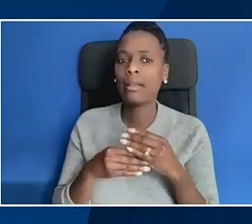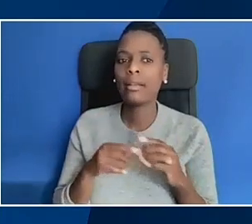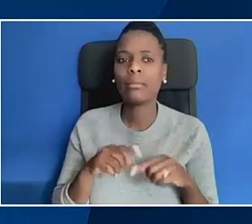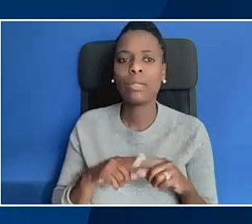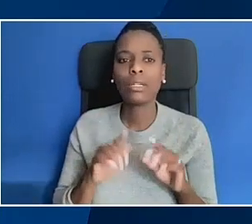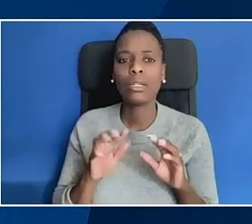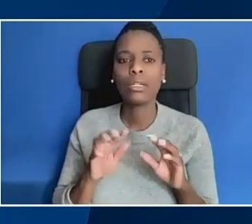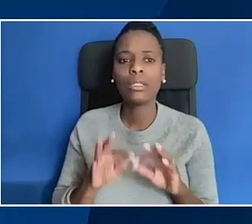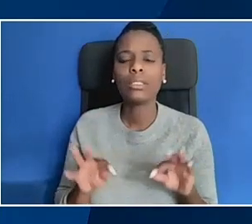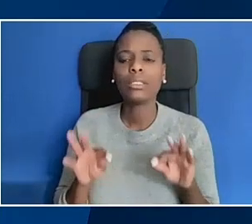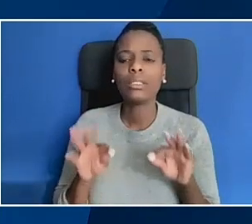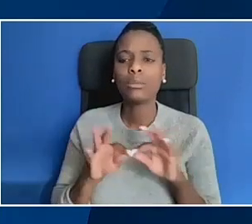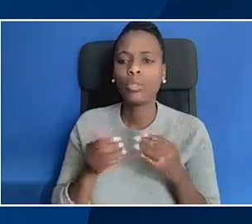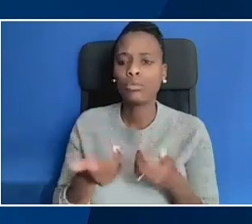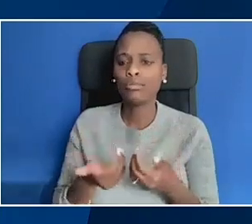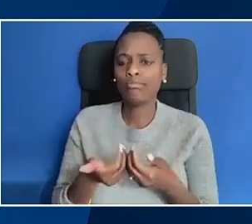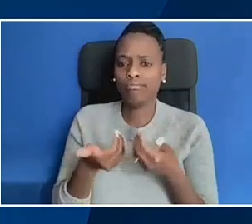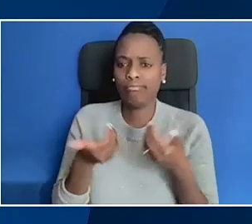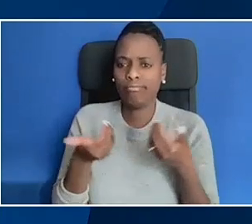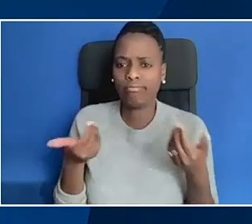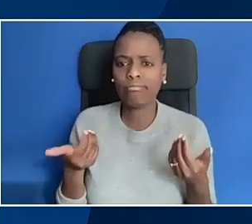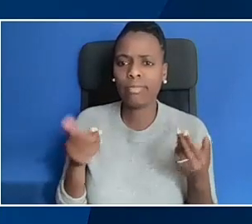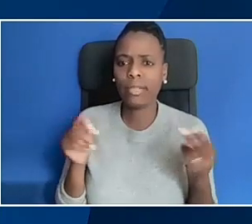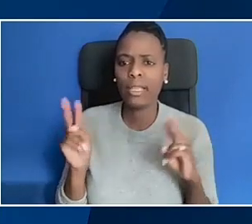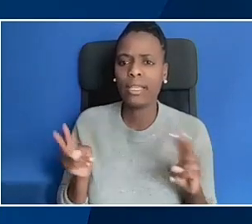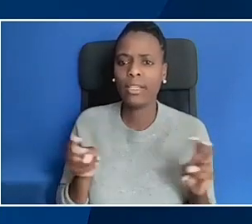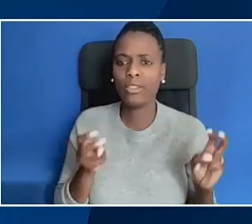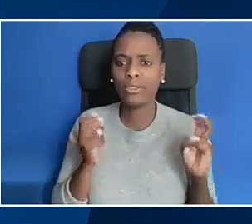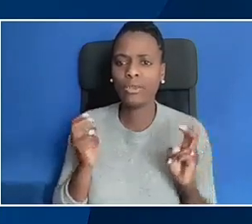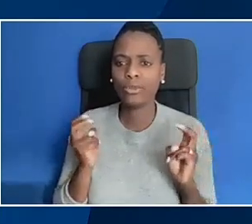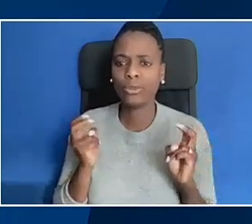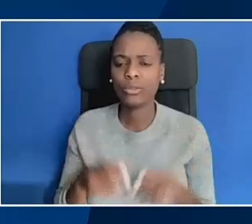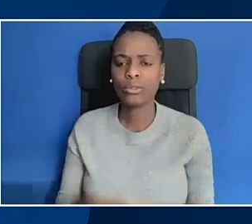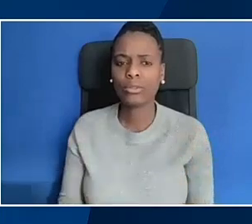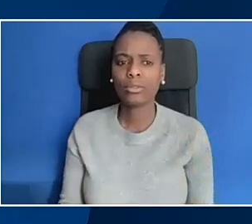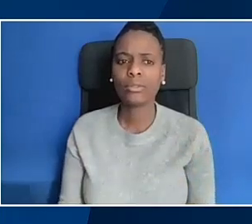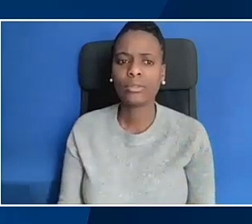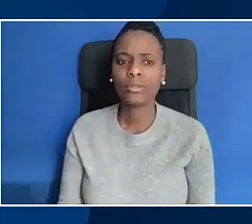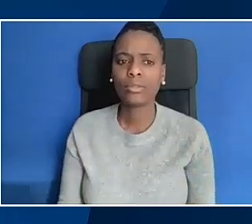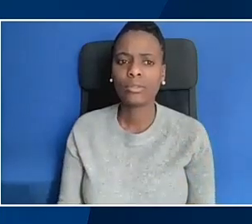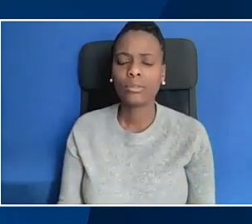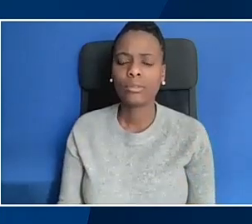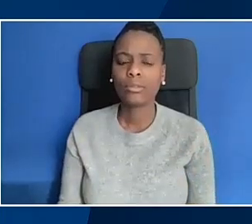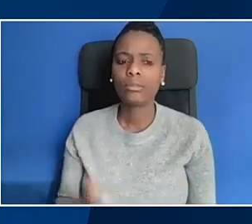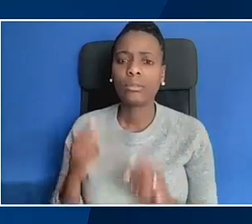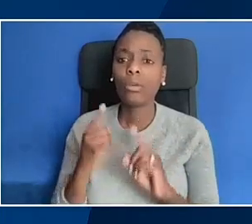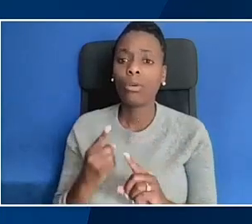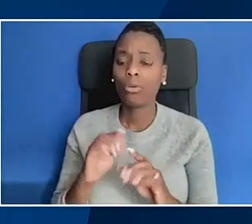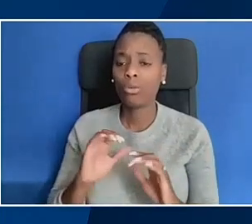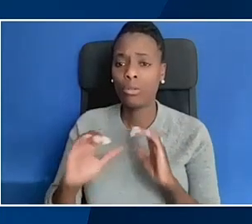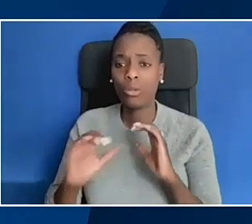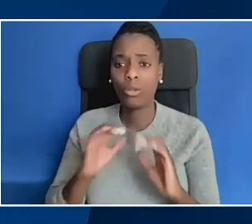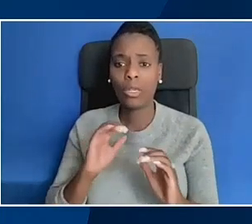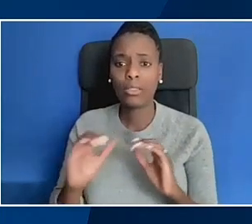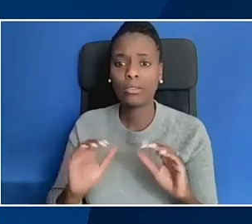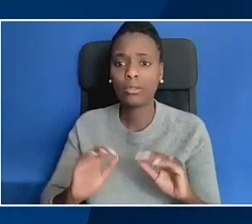sort of split out the issues that way and consider it to make our communications most clearest to those, you know, who are-